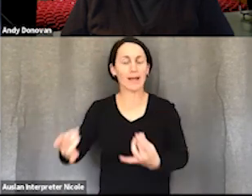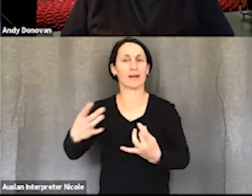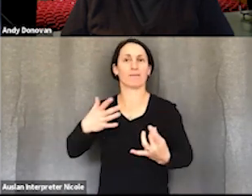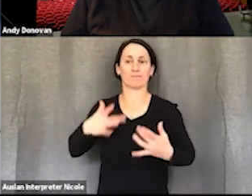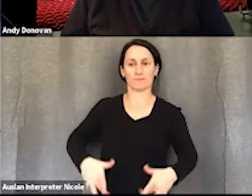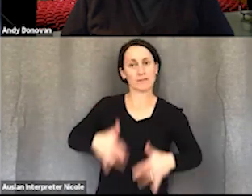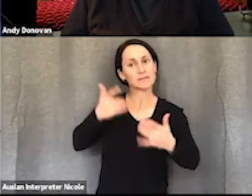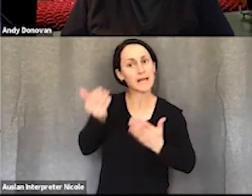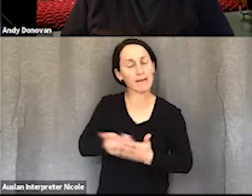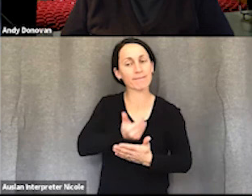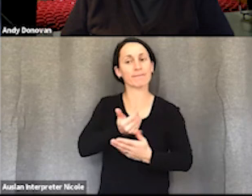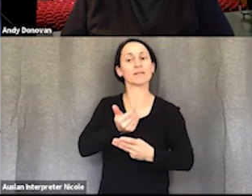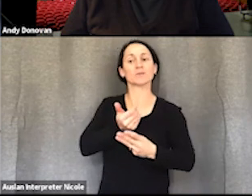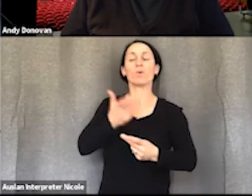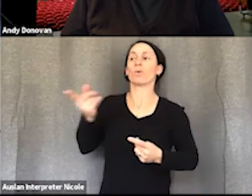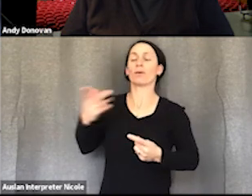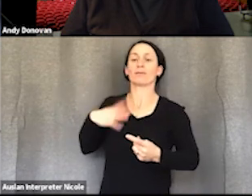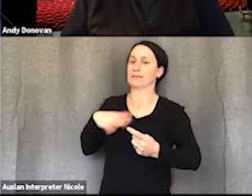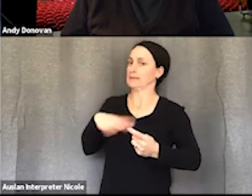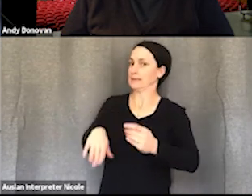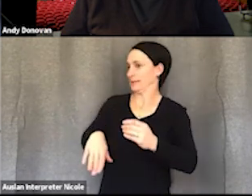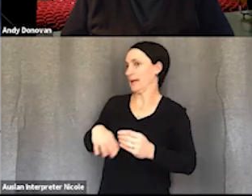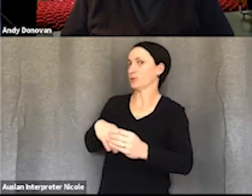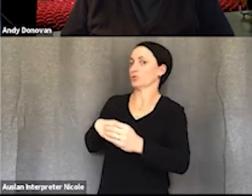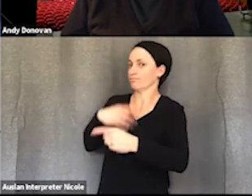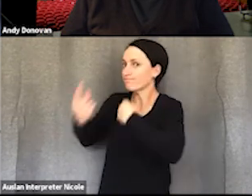They needs a much communication and support as we can